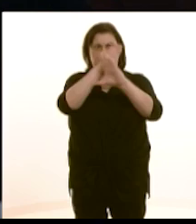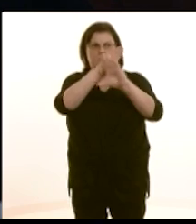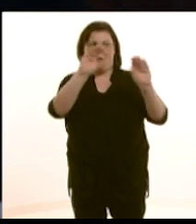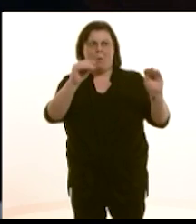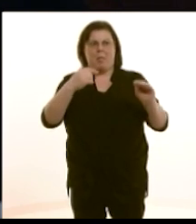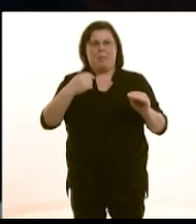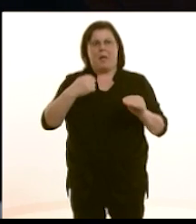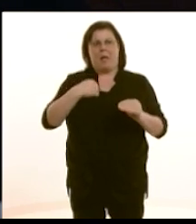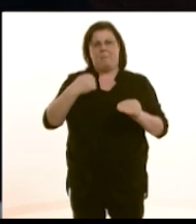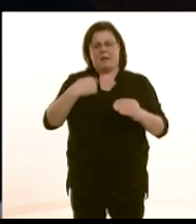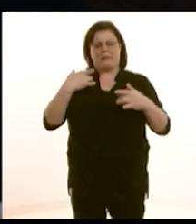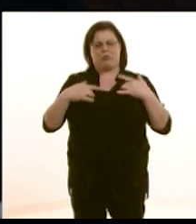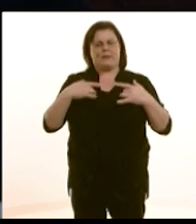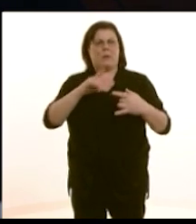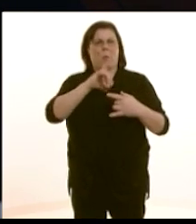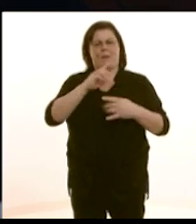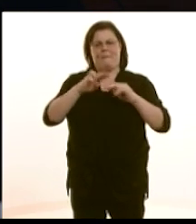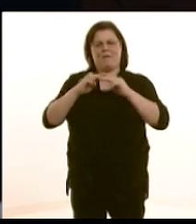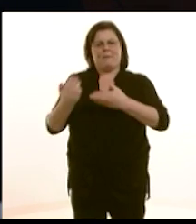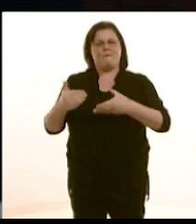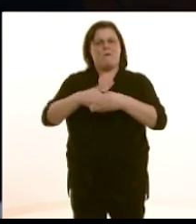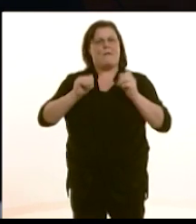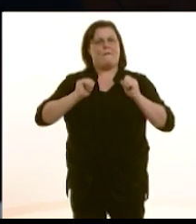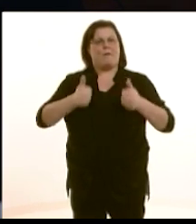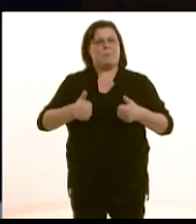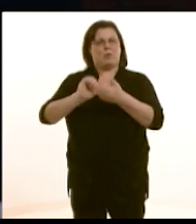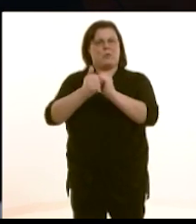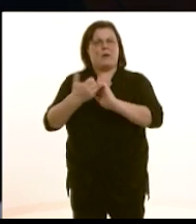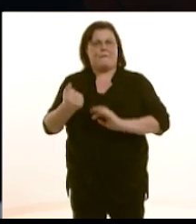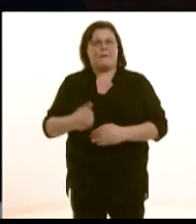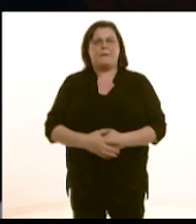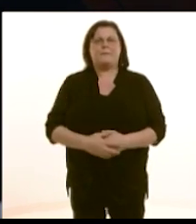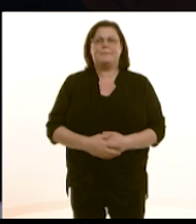of interests in terms of our own family farming partnership. First Minister, in last weekís